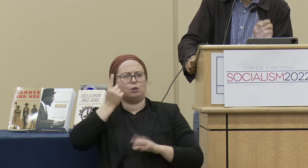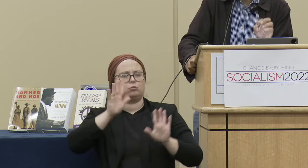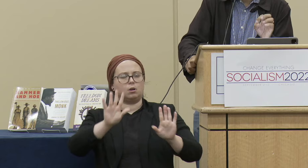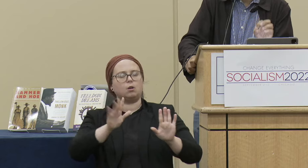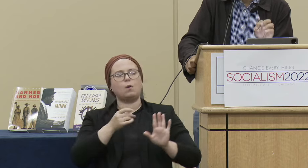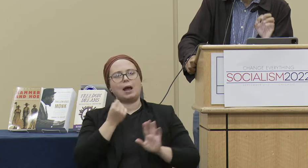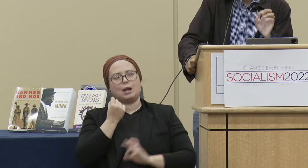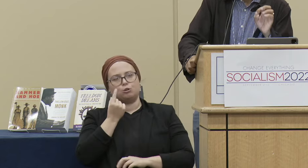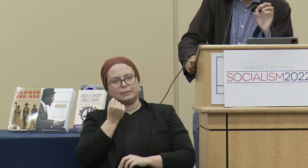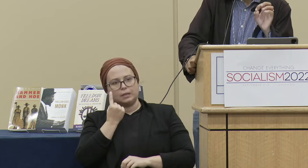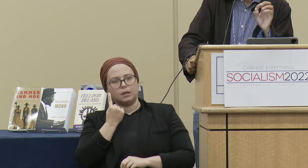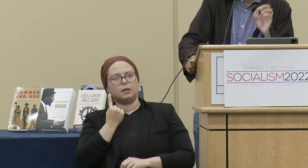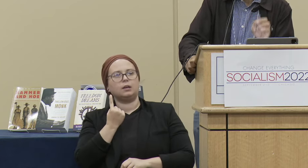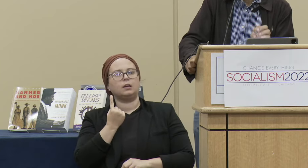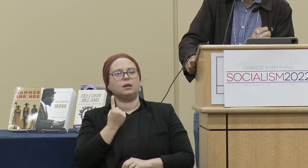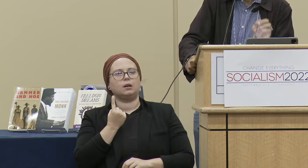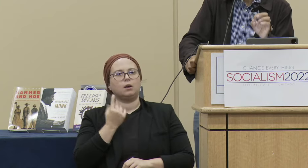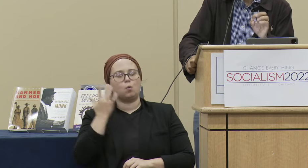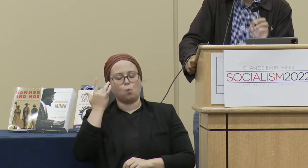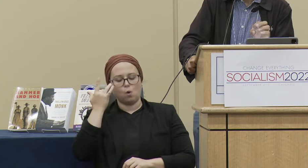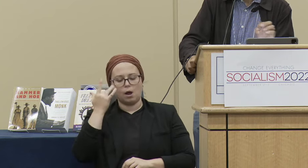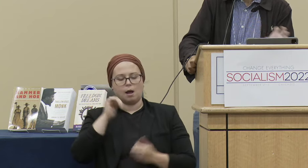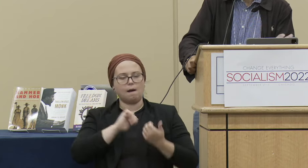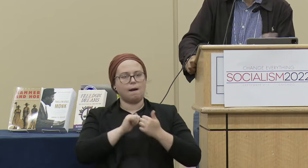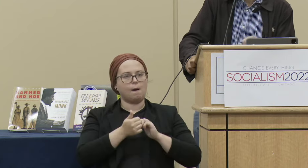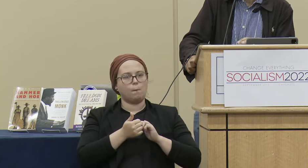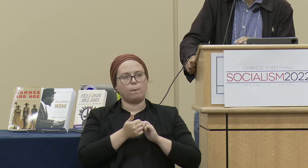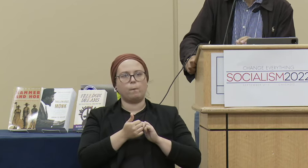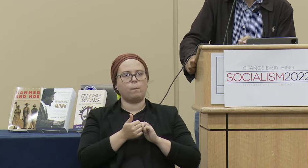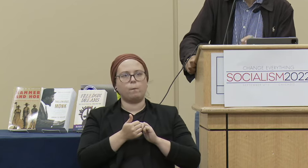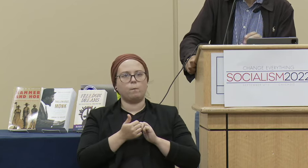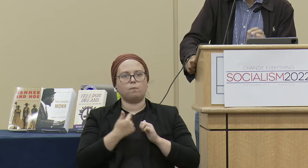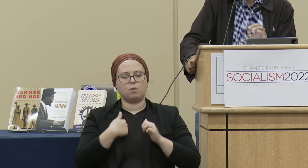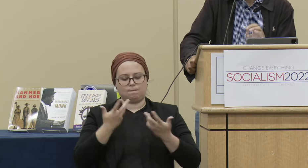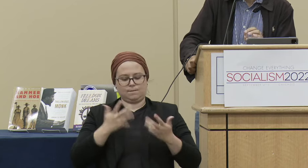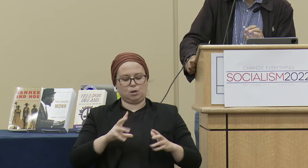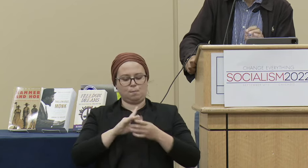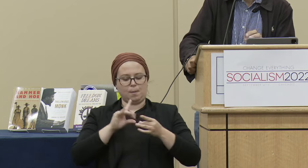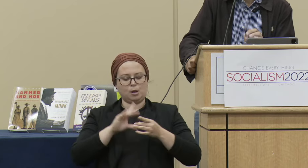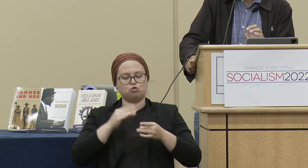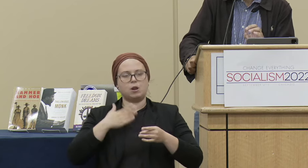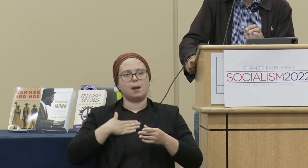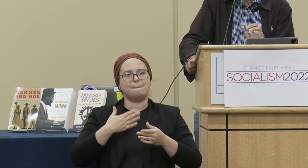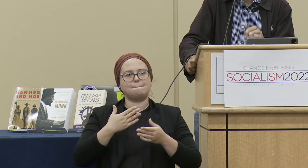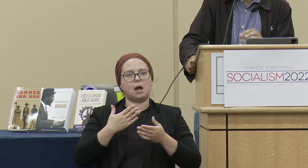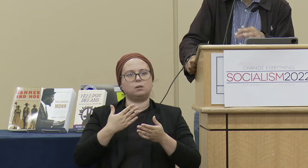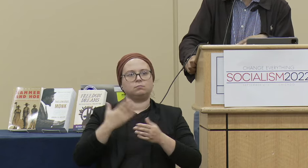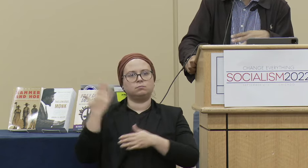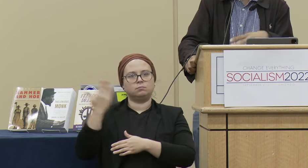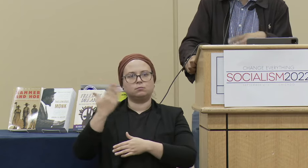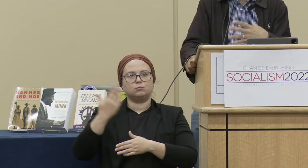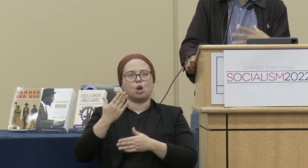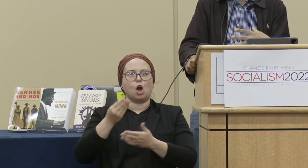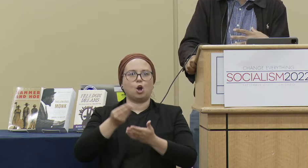And I don't really understand it, but -- I do understand it because of the ways in which , as I mentioned in my talk,